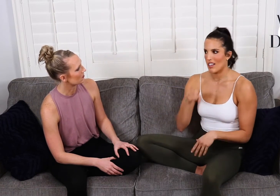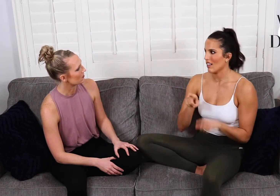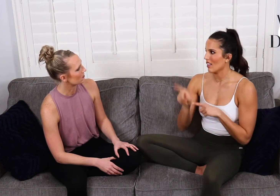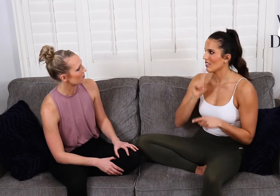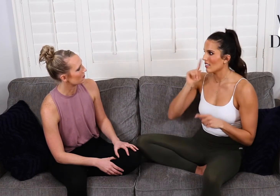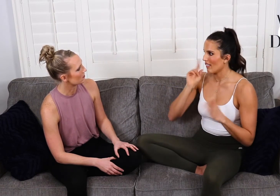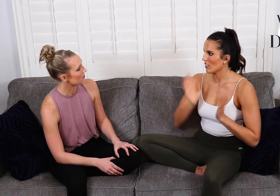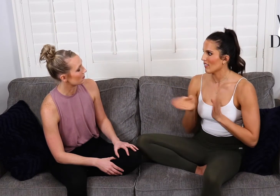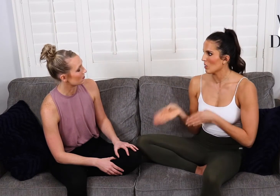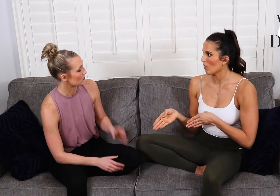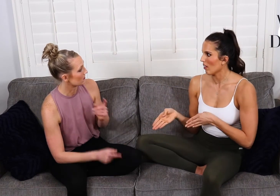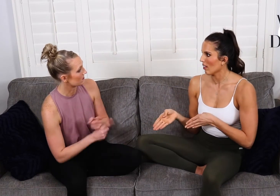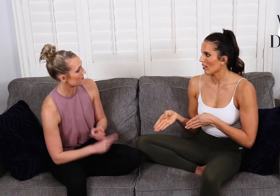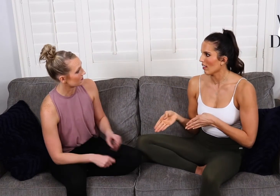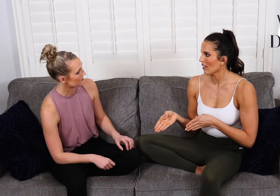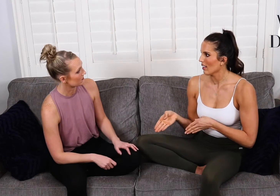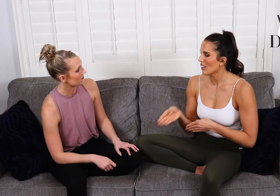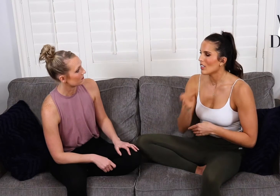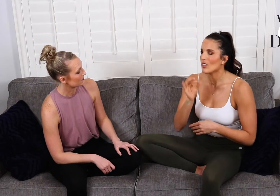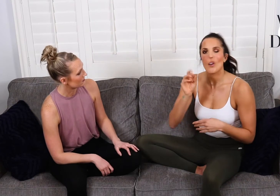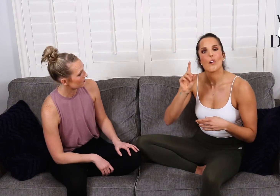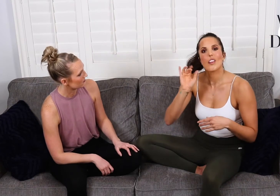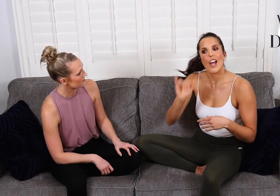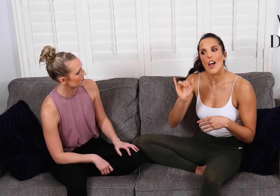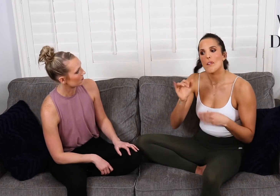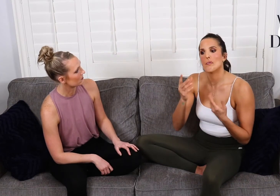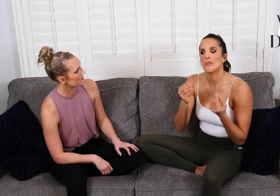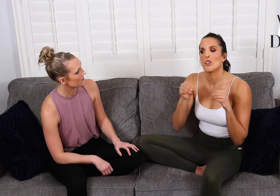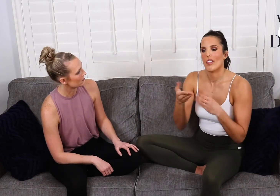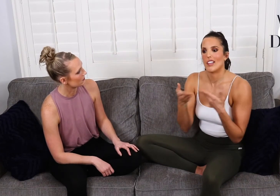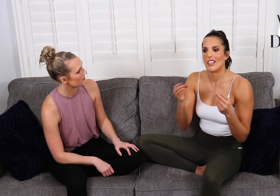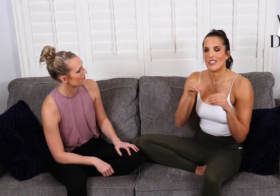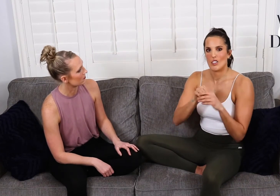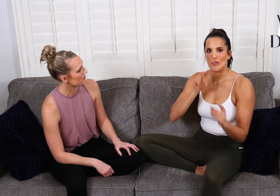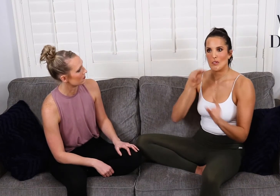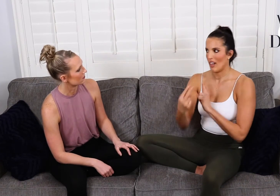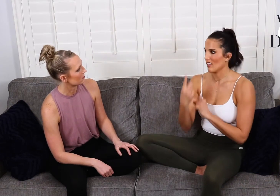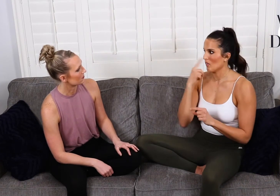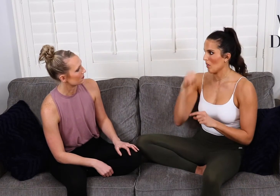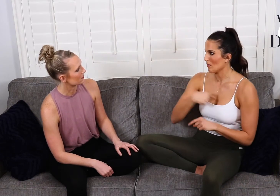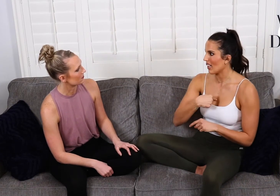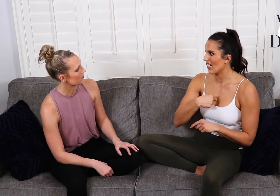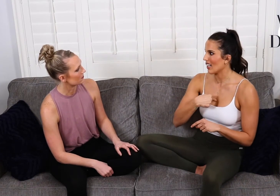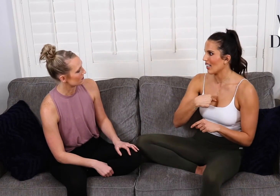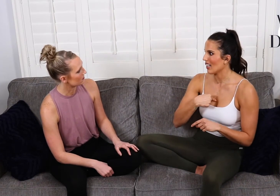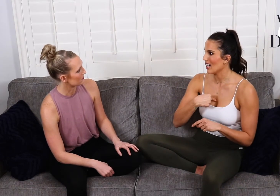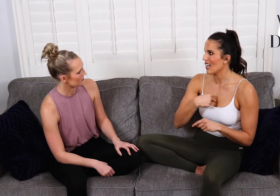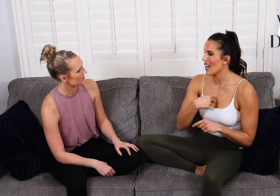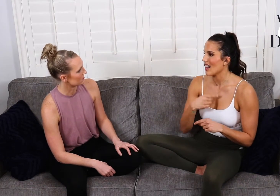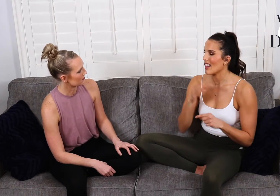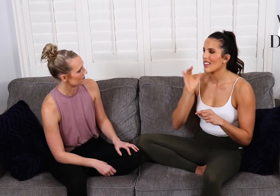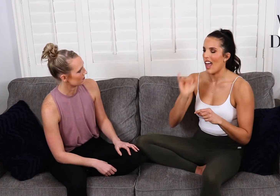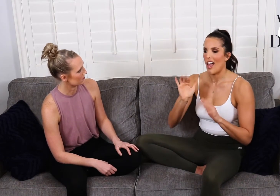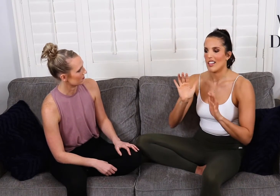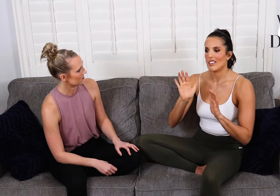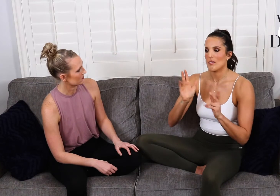that and what I need as a Deaf individual? So that put things into prospective for me. That